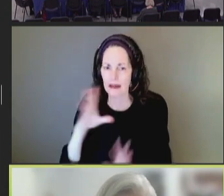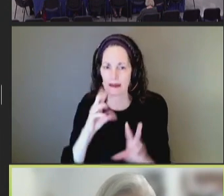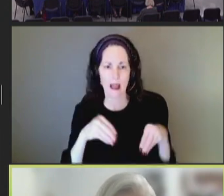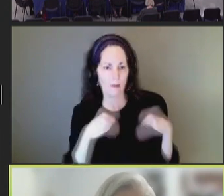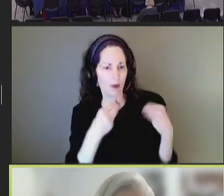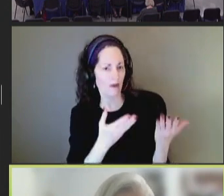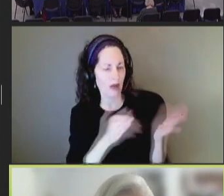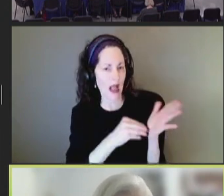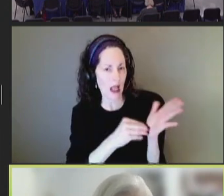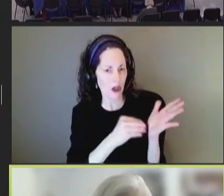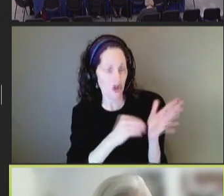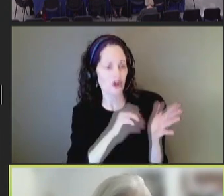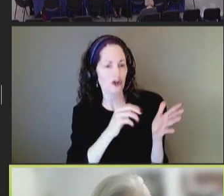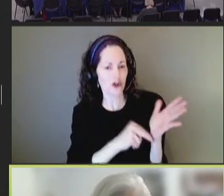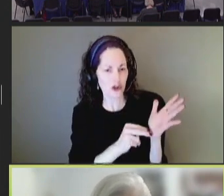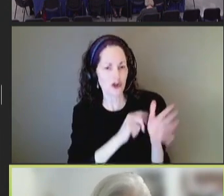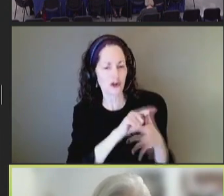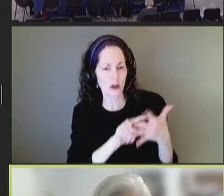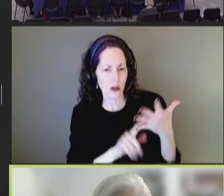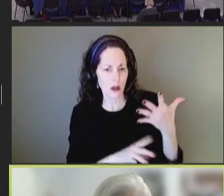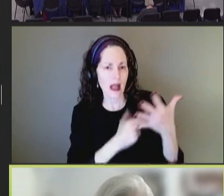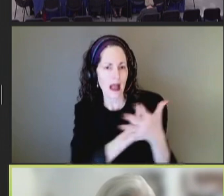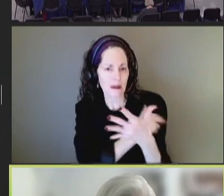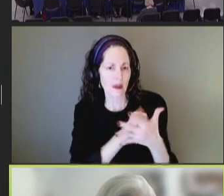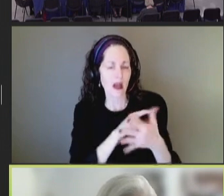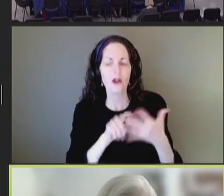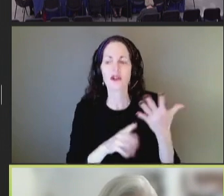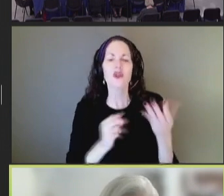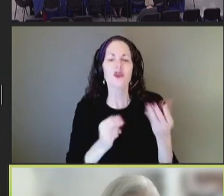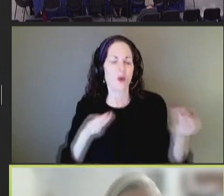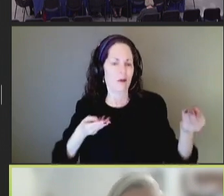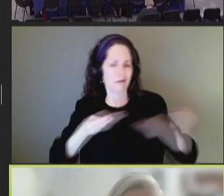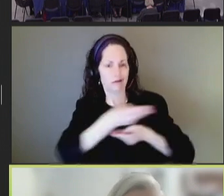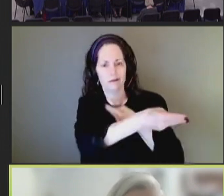through the -- our immunization gateway and provide data to the public through consumer